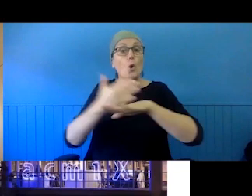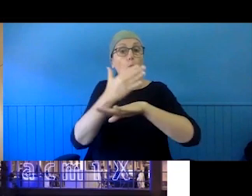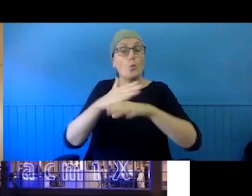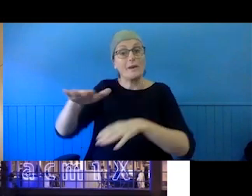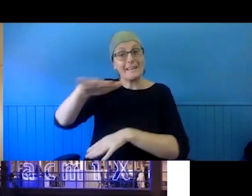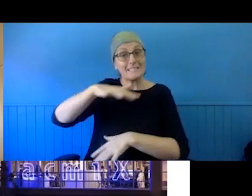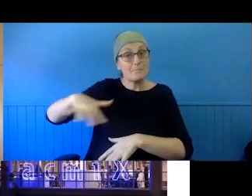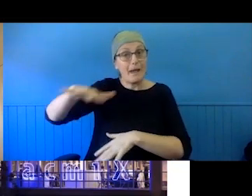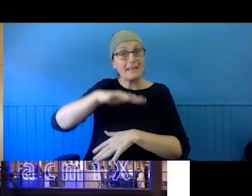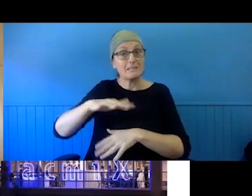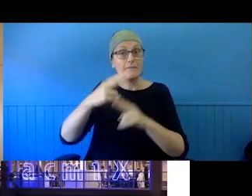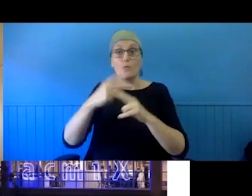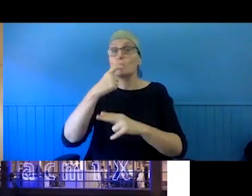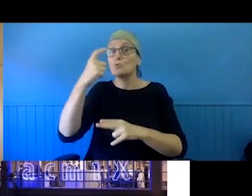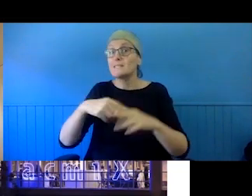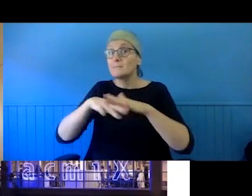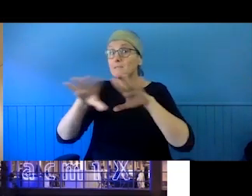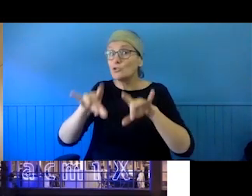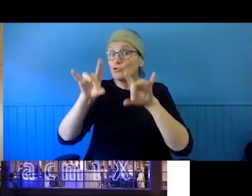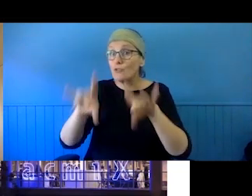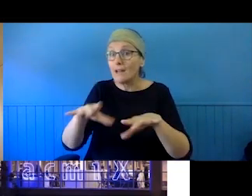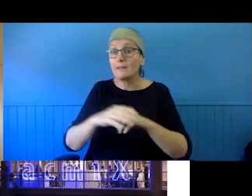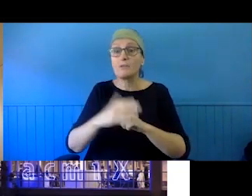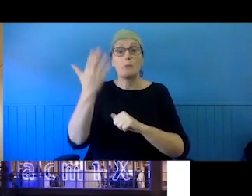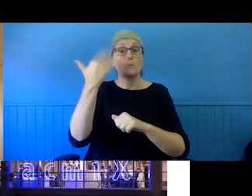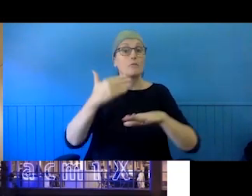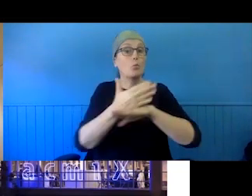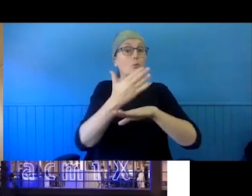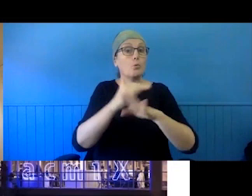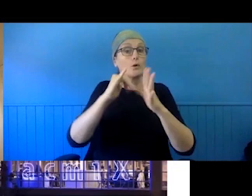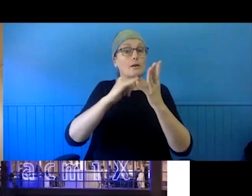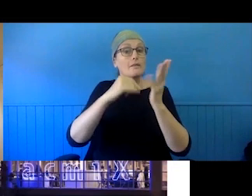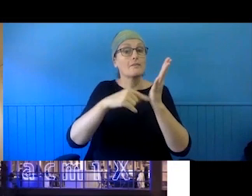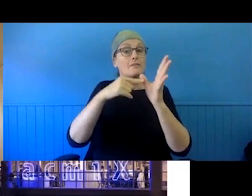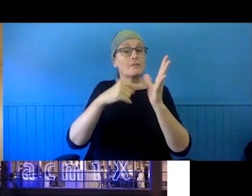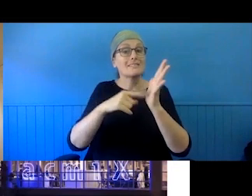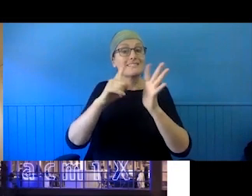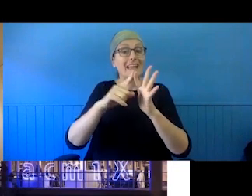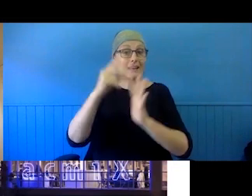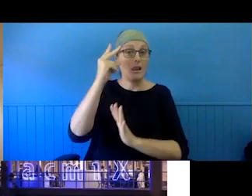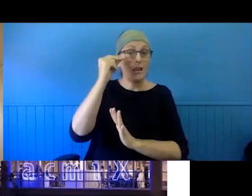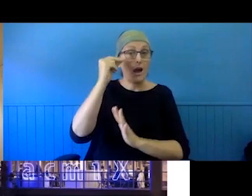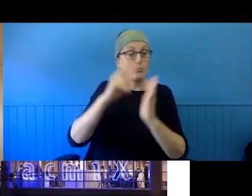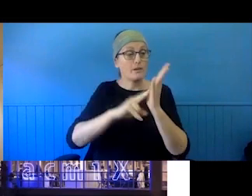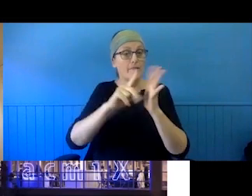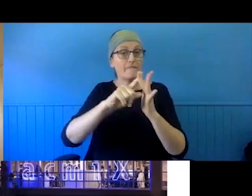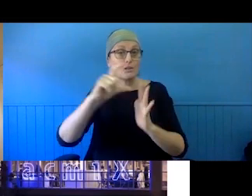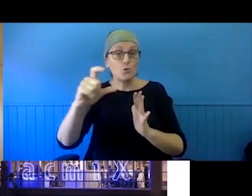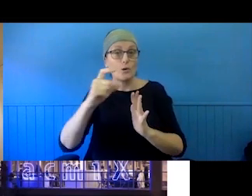State Library of Victoria on their redevelopment, and developed StartSpace, a hub for early-stage entrepreneurs, whether they're